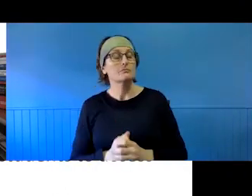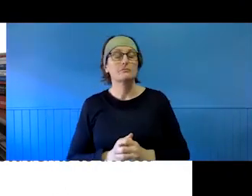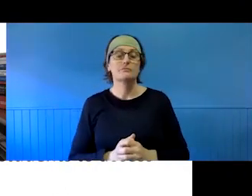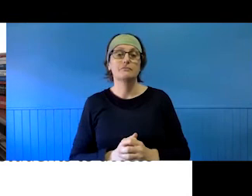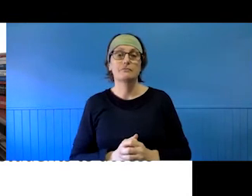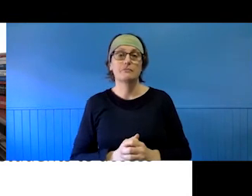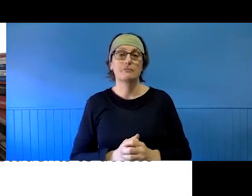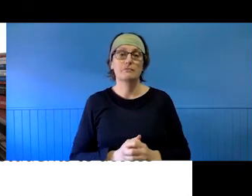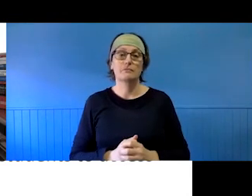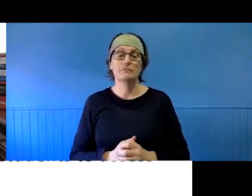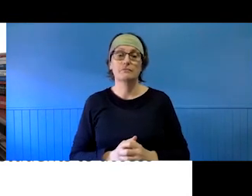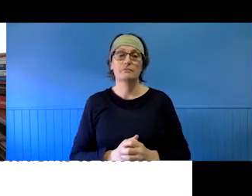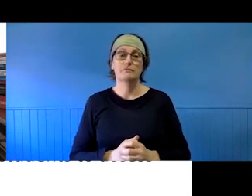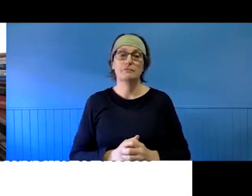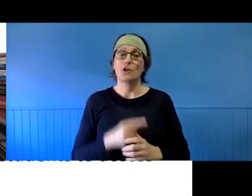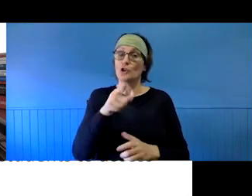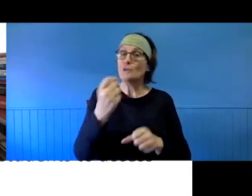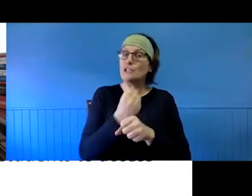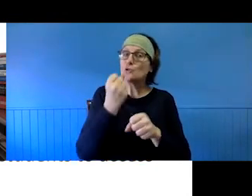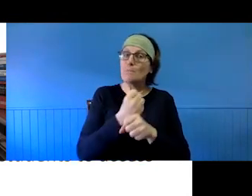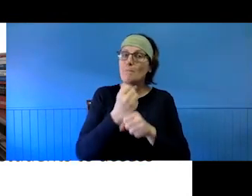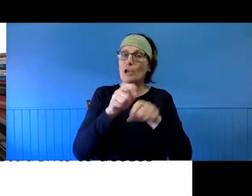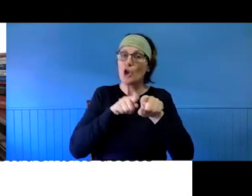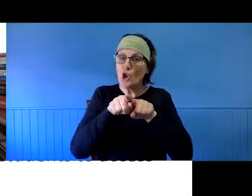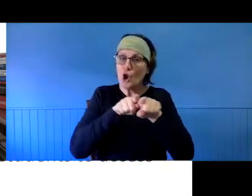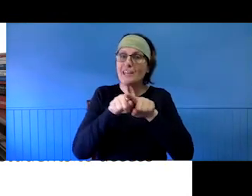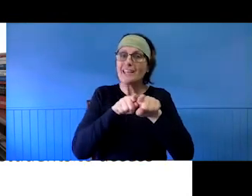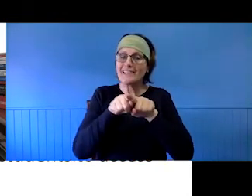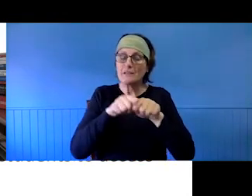intuitive and predictable learning in the online environment for music